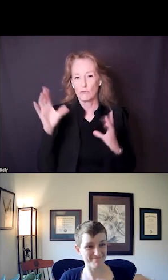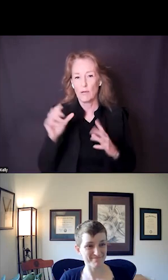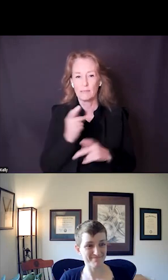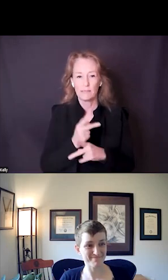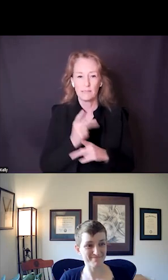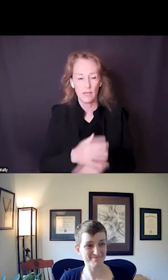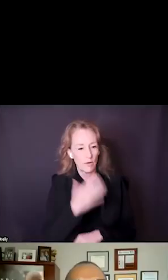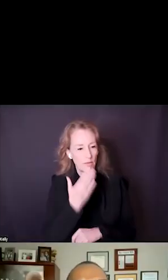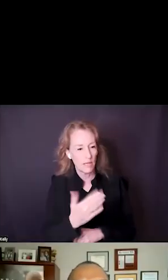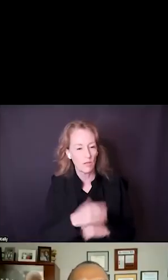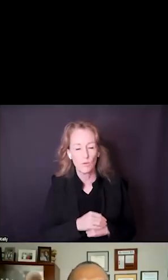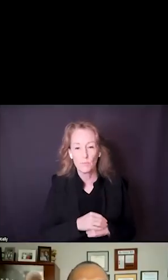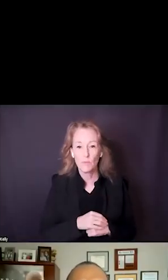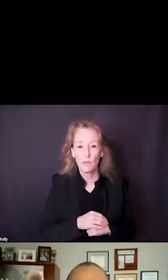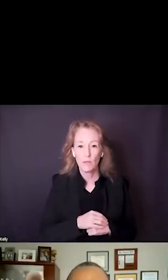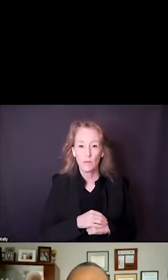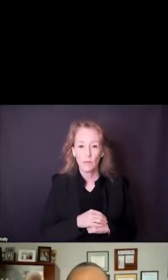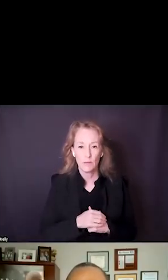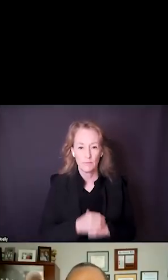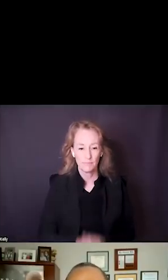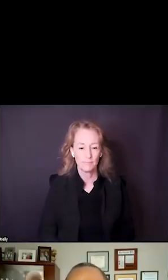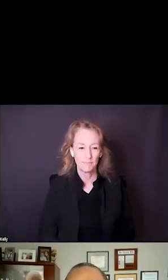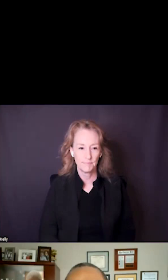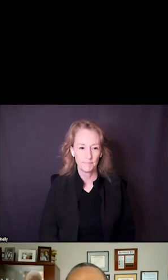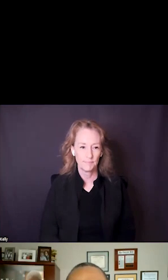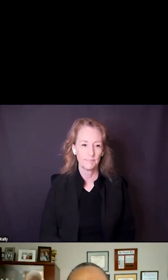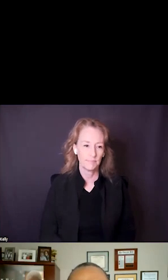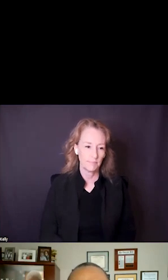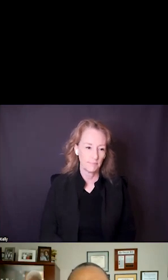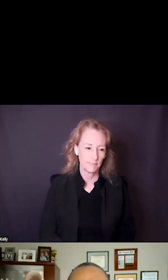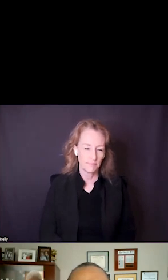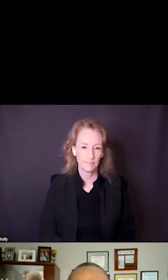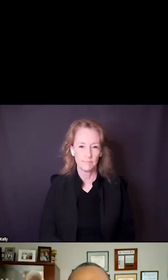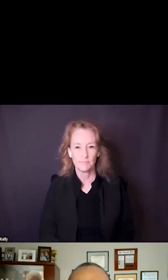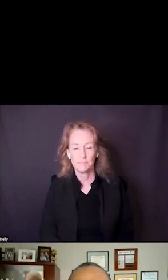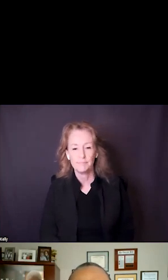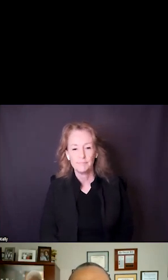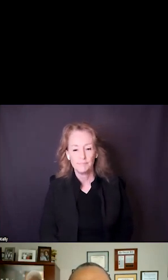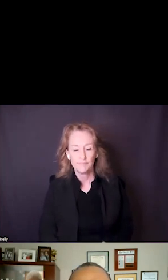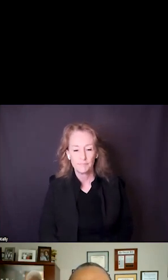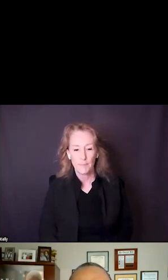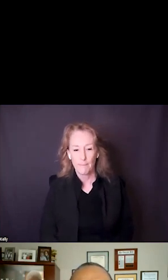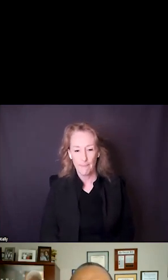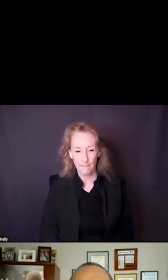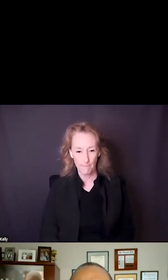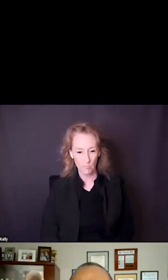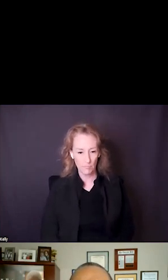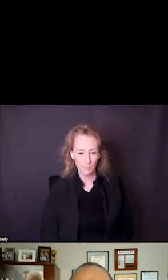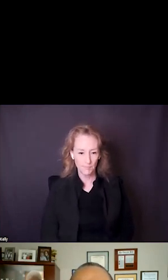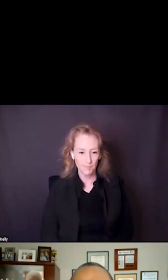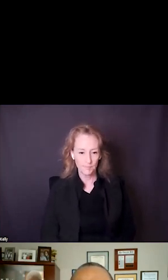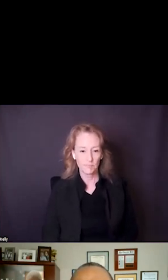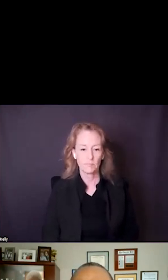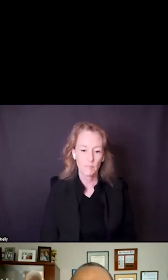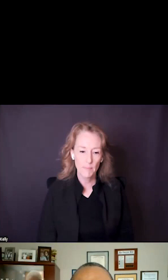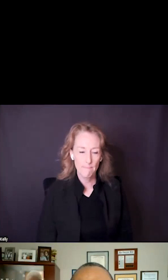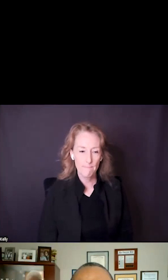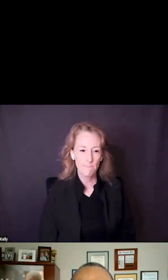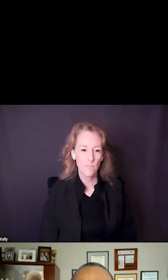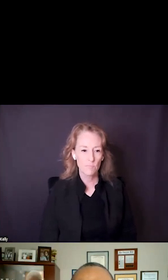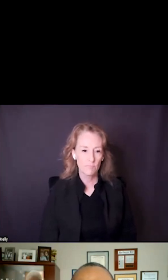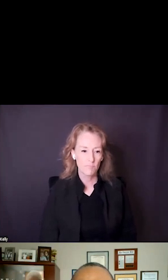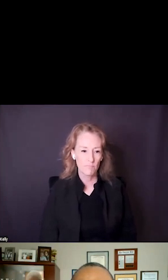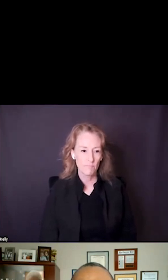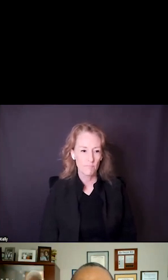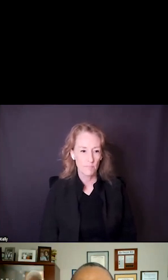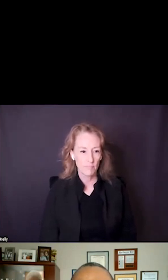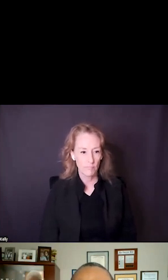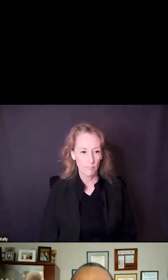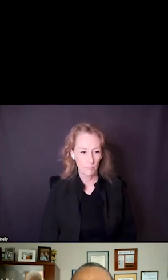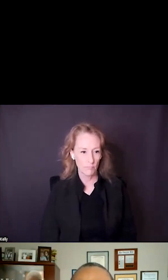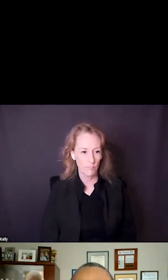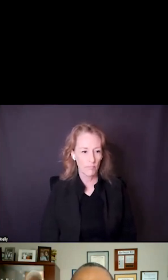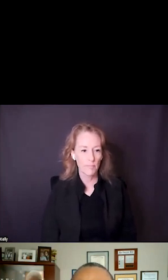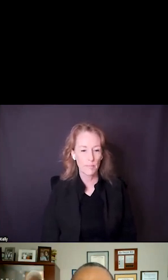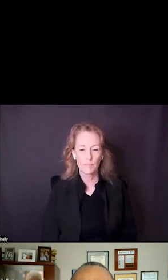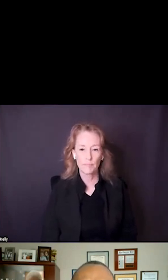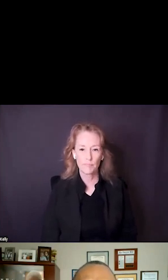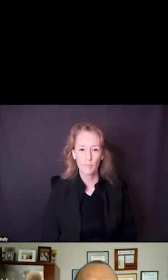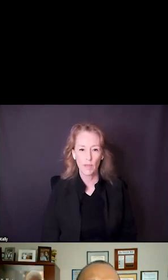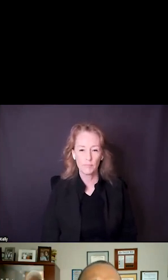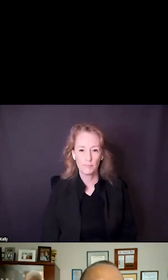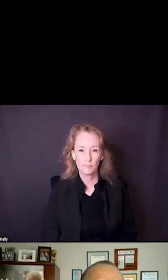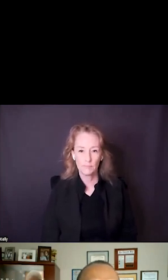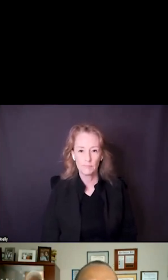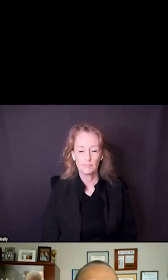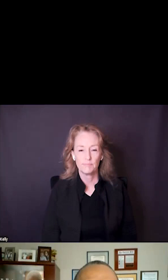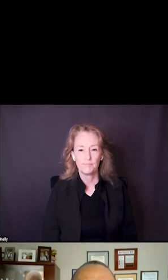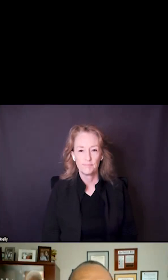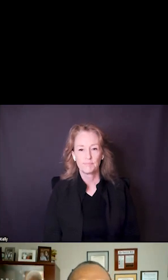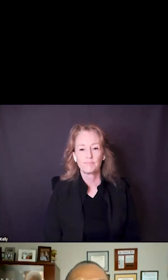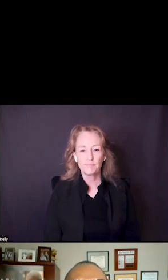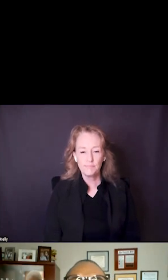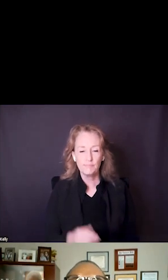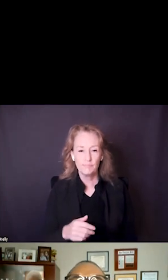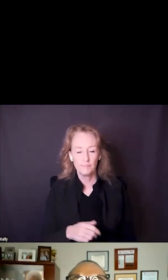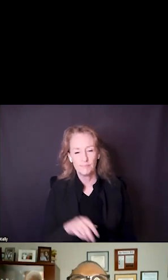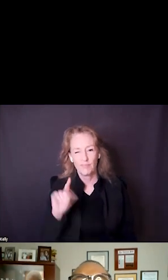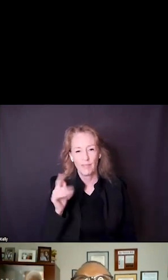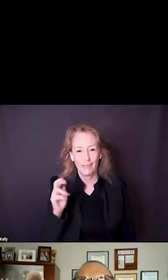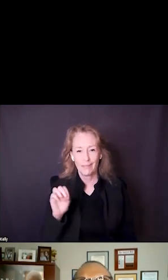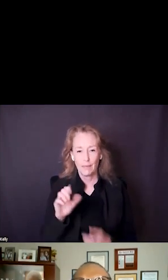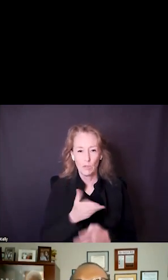WHEN WE CONSIDER -- I LOVE THAT THEME MUSIC -- WHEN WE CONSIDER THE MANY CHALLENGES